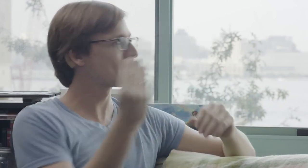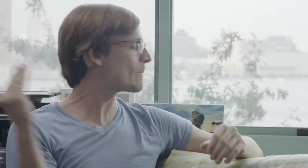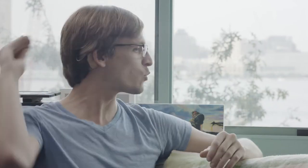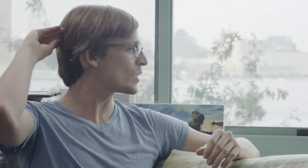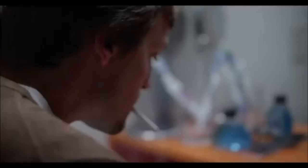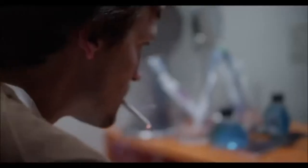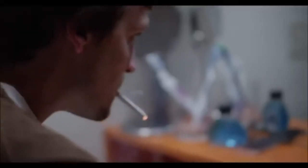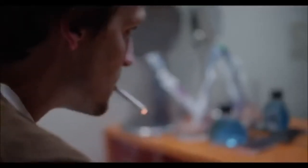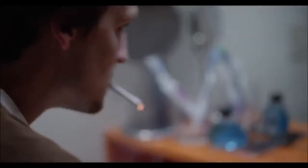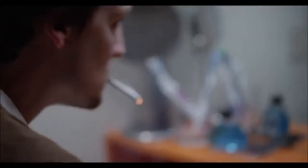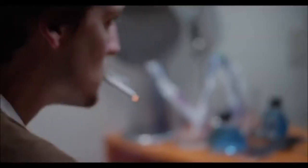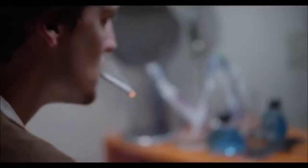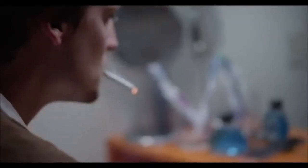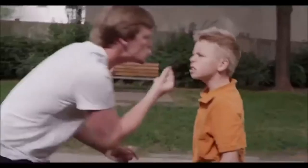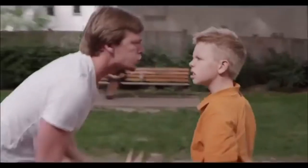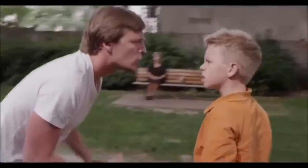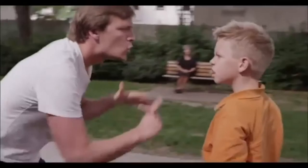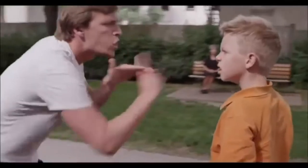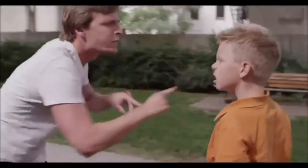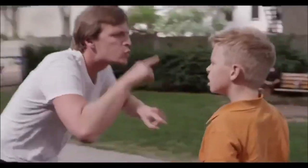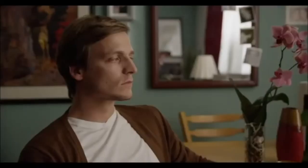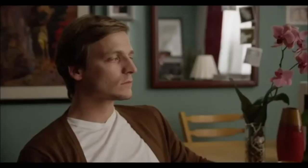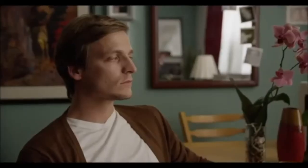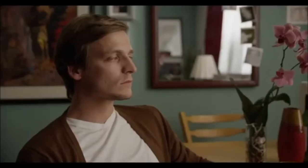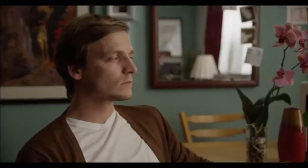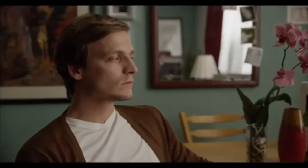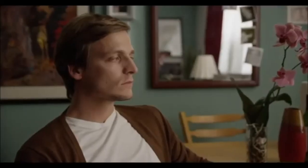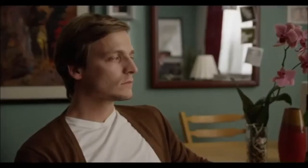it was always kind of in the back of my brain that this would be so great to do.